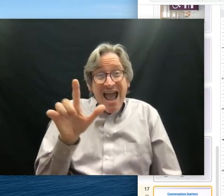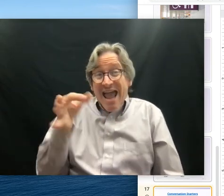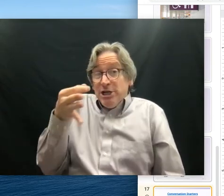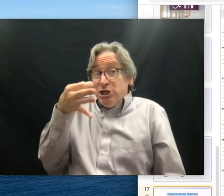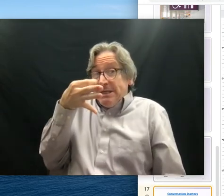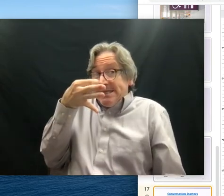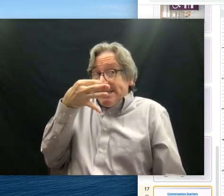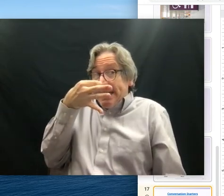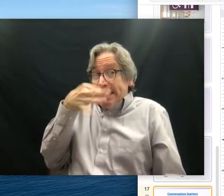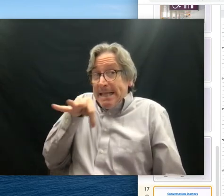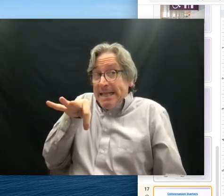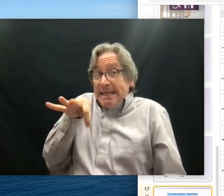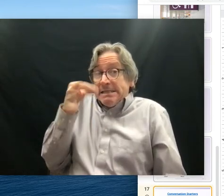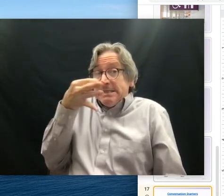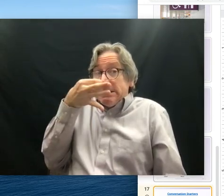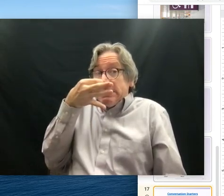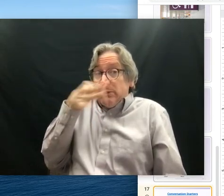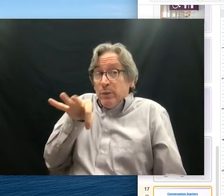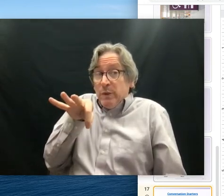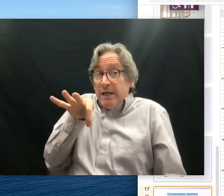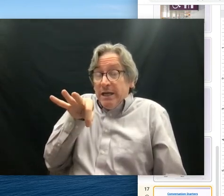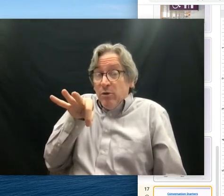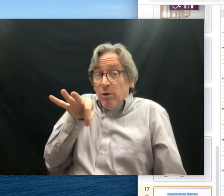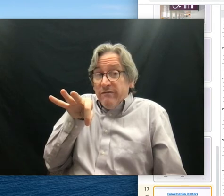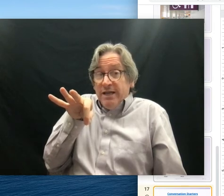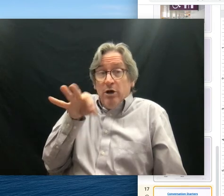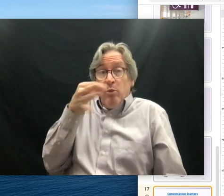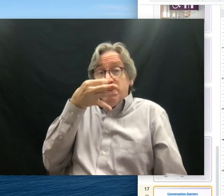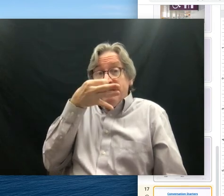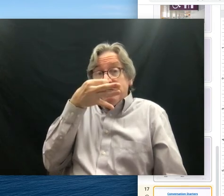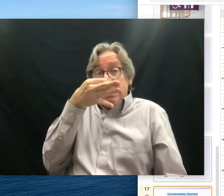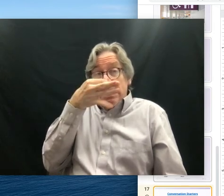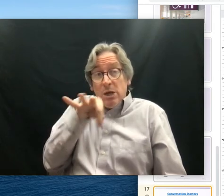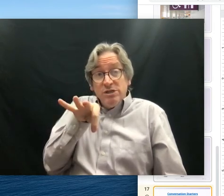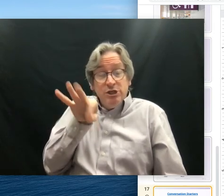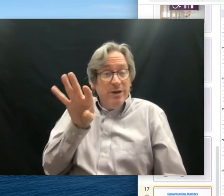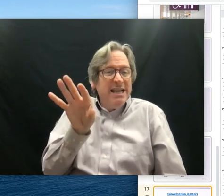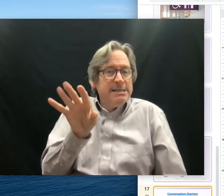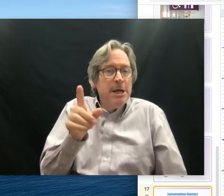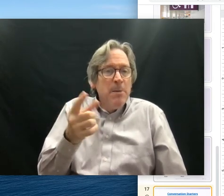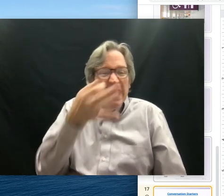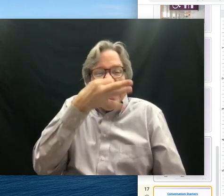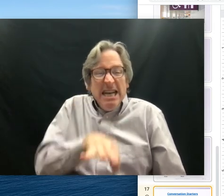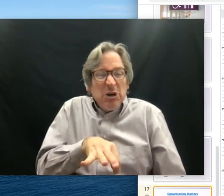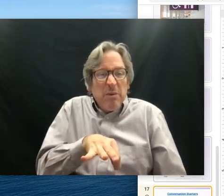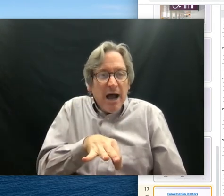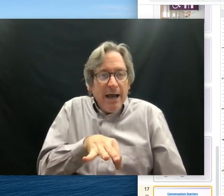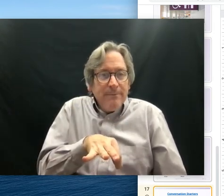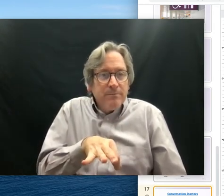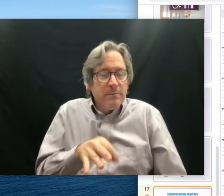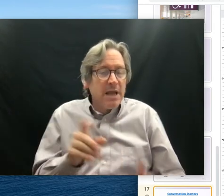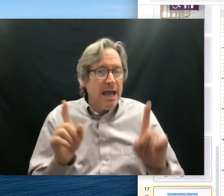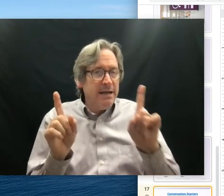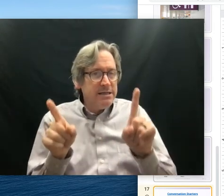and she does assign this in the one video which means close to it's nearby and at this moment